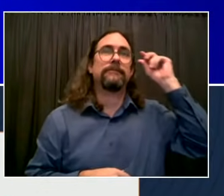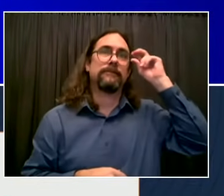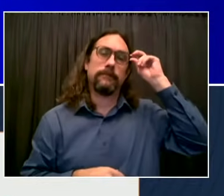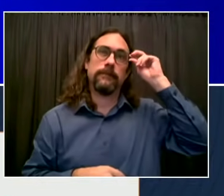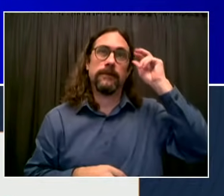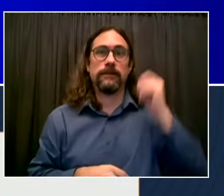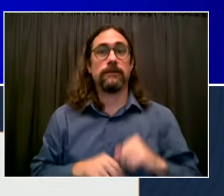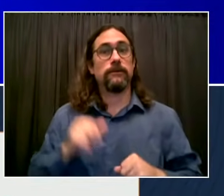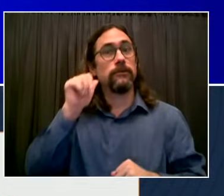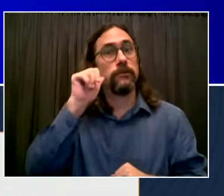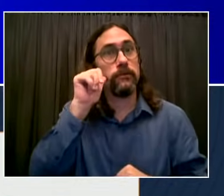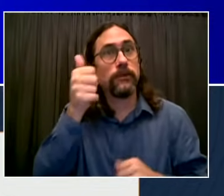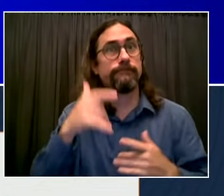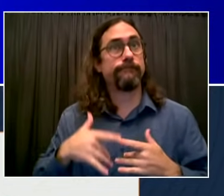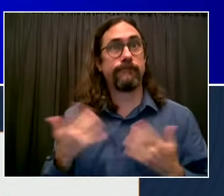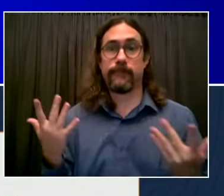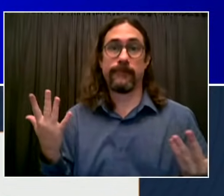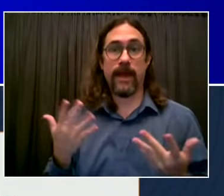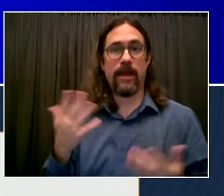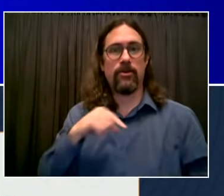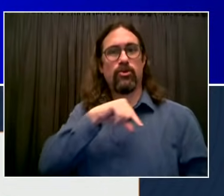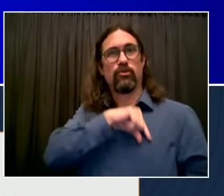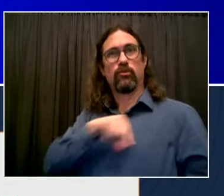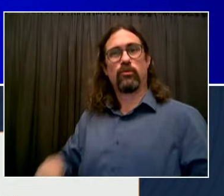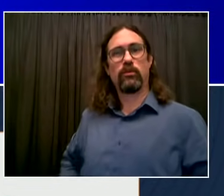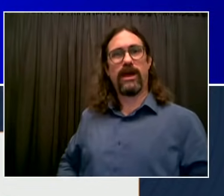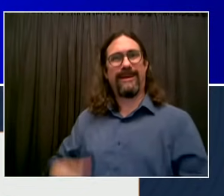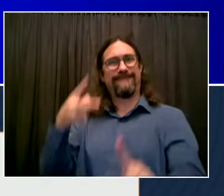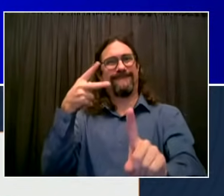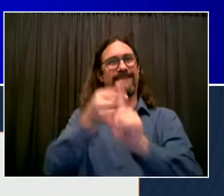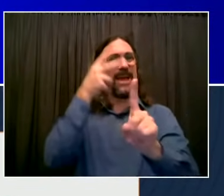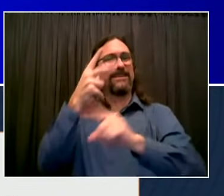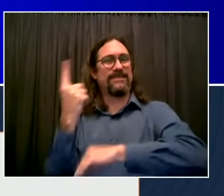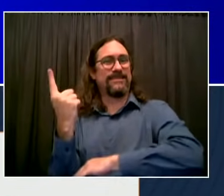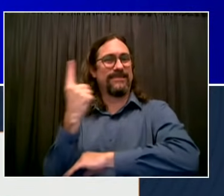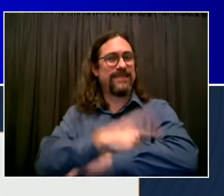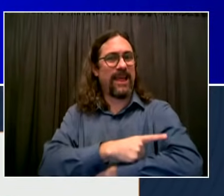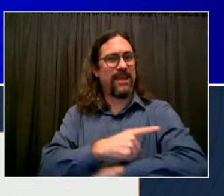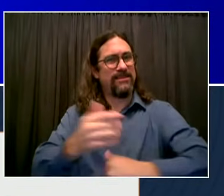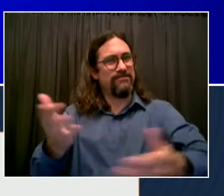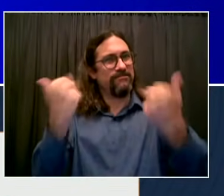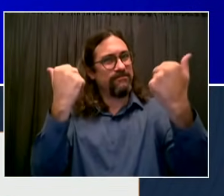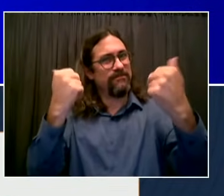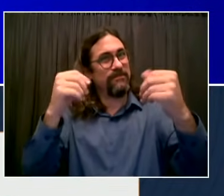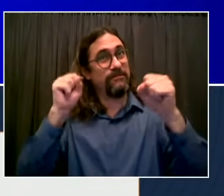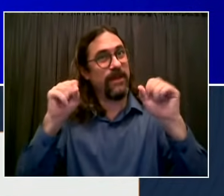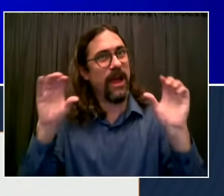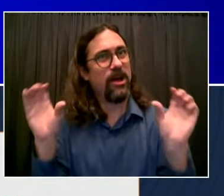ACTION IN QUEENS. WE ARE USING ANOTHER GREAT TOOL THAT WE INTENSIFIED OVER THE SUMMER INTO THE FALL NOW.